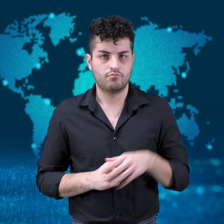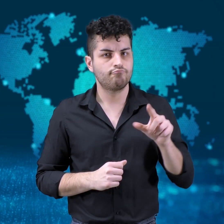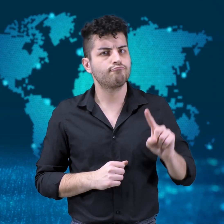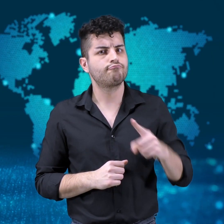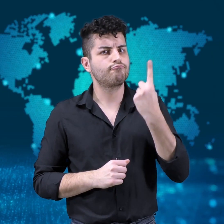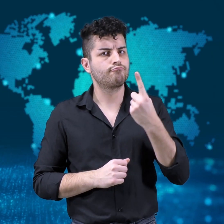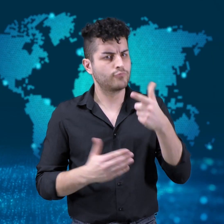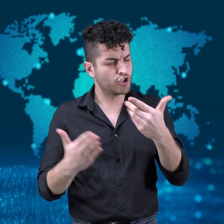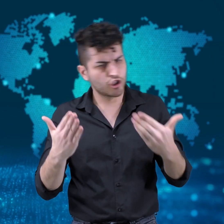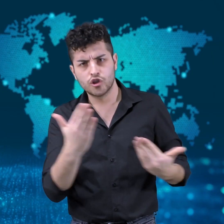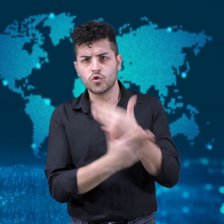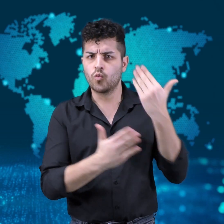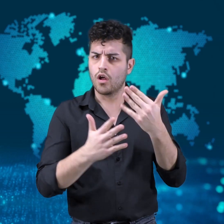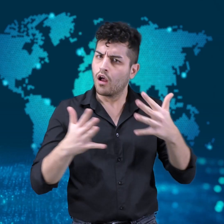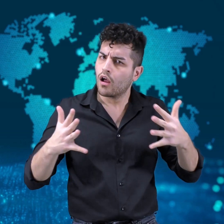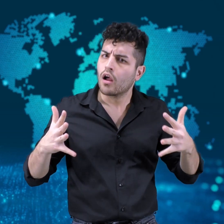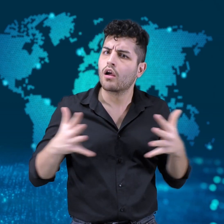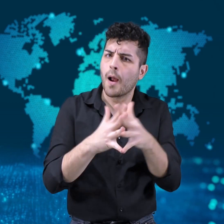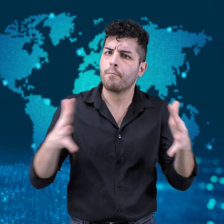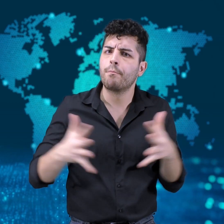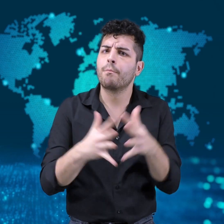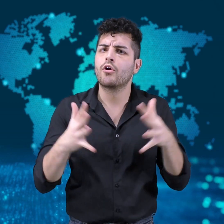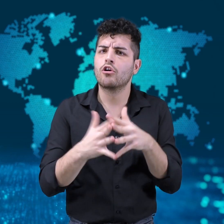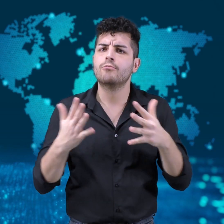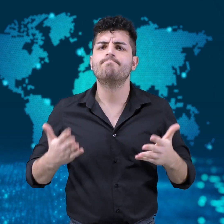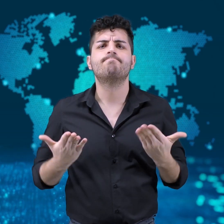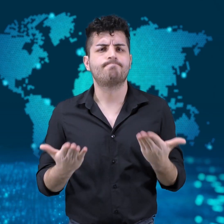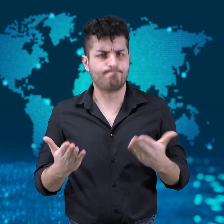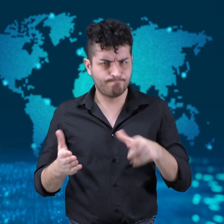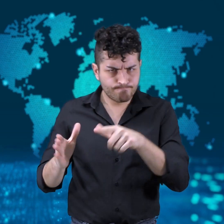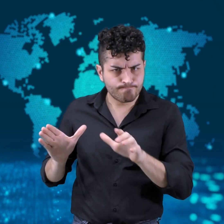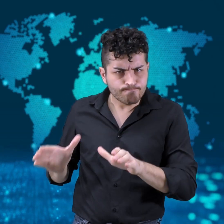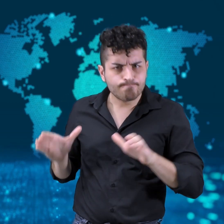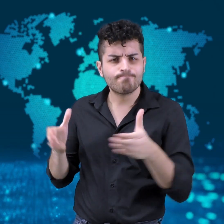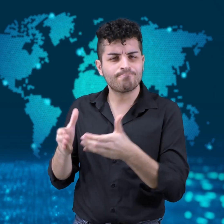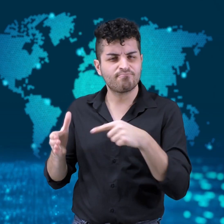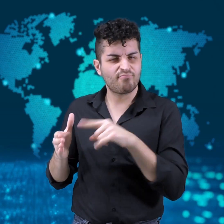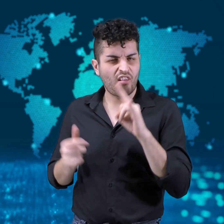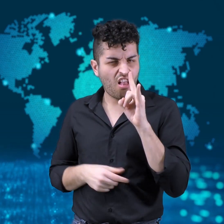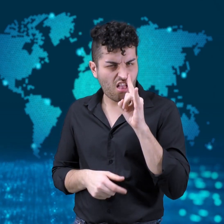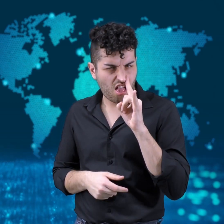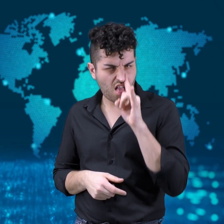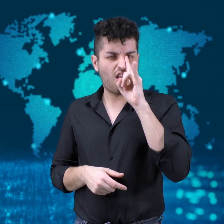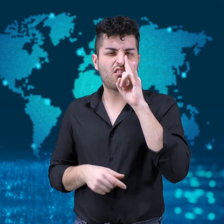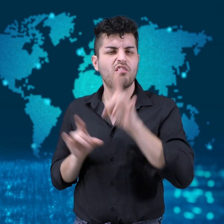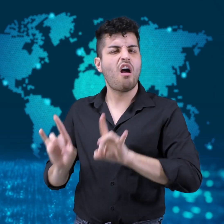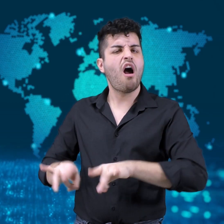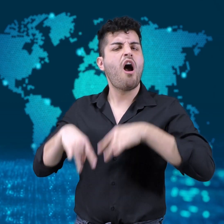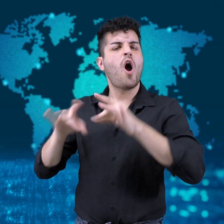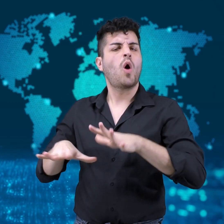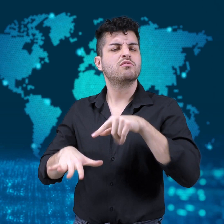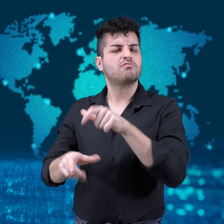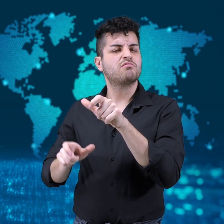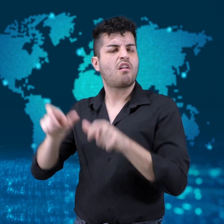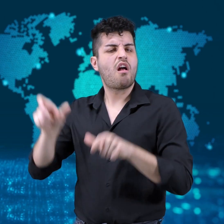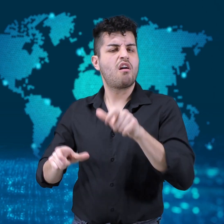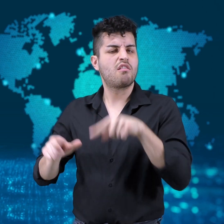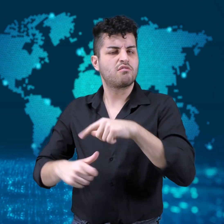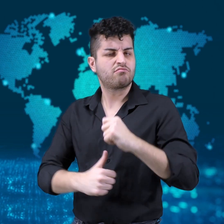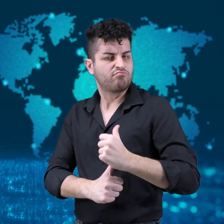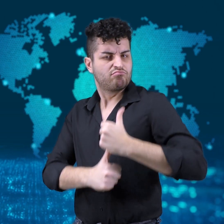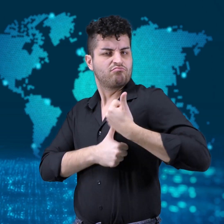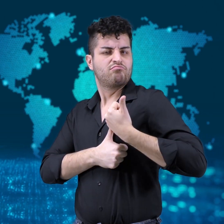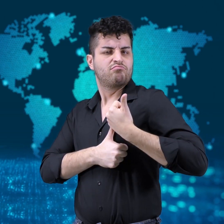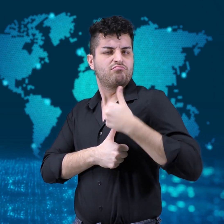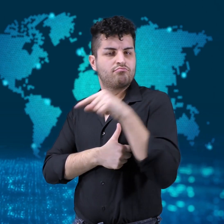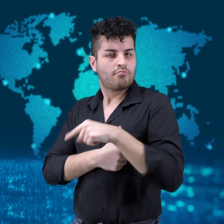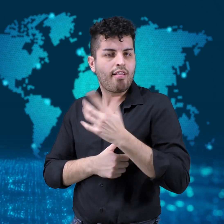[Nicola]: A new report alleges that Australian elite forces acted in